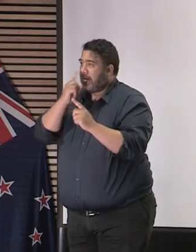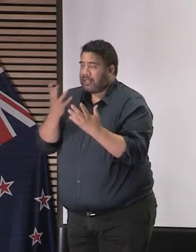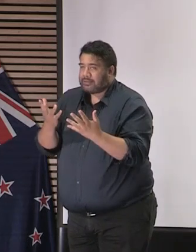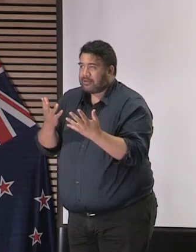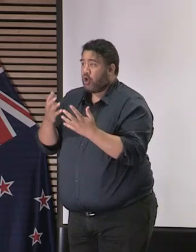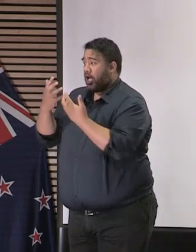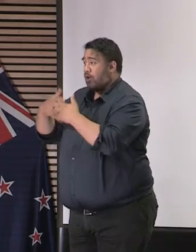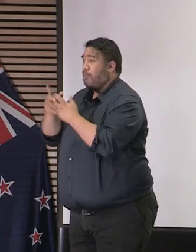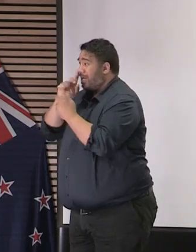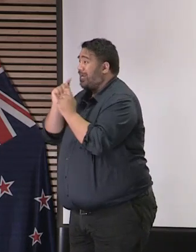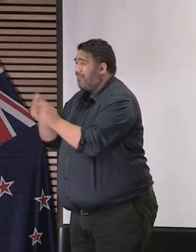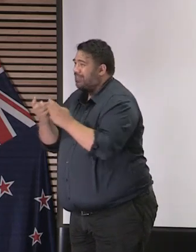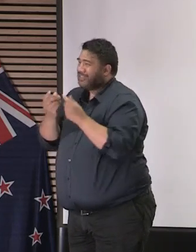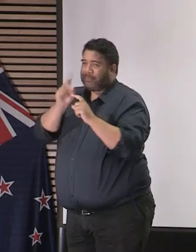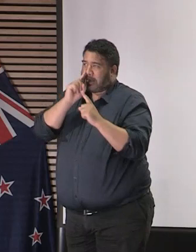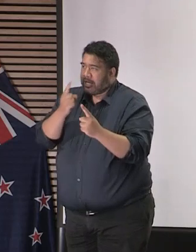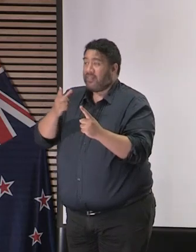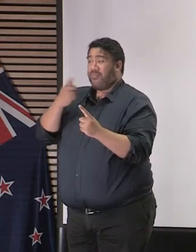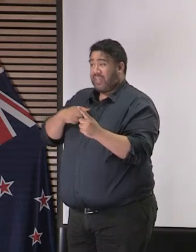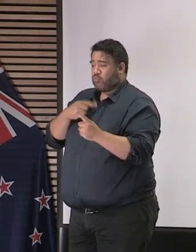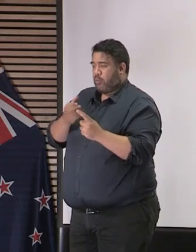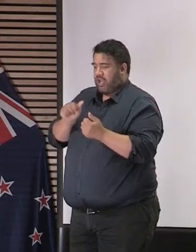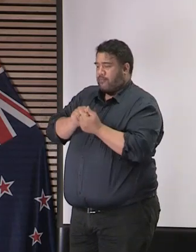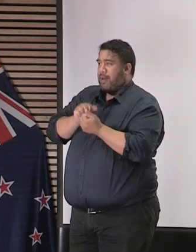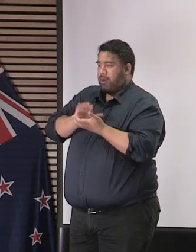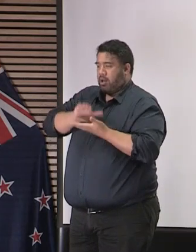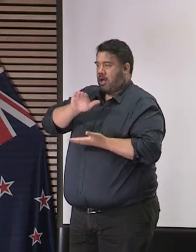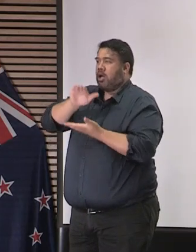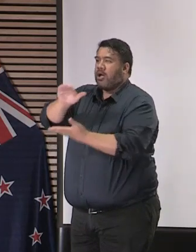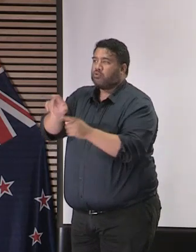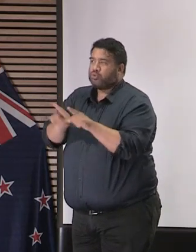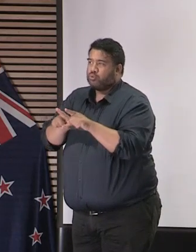digital devices will be able to get them and that is why we